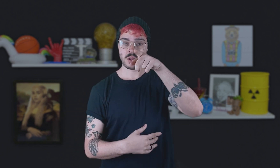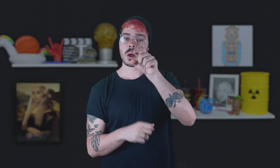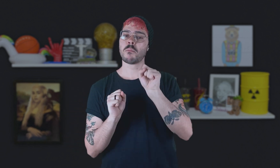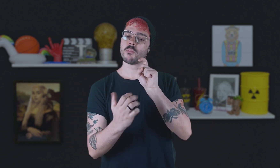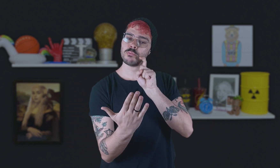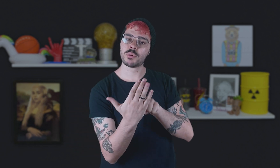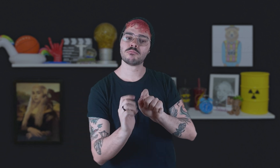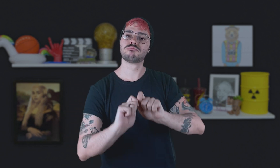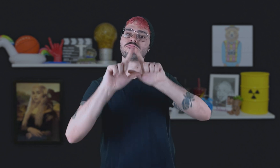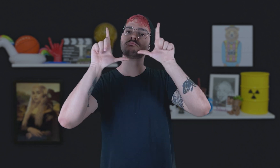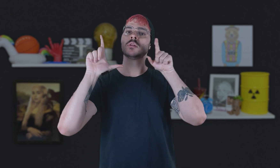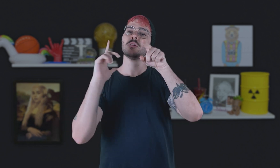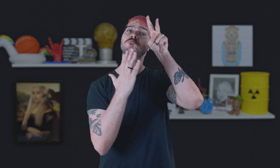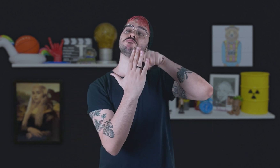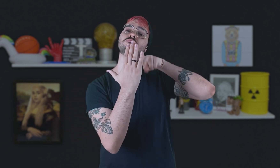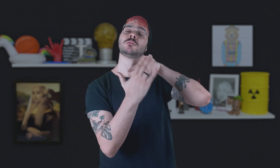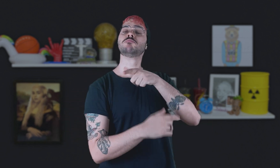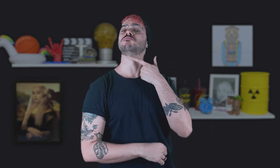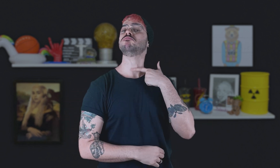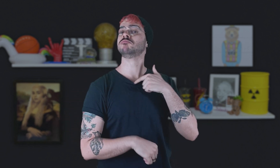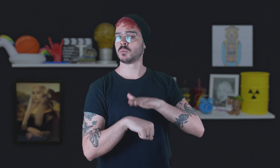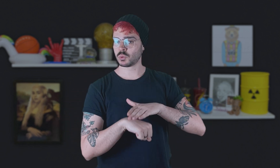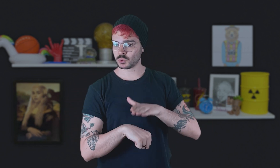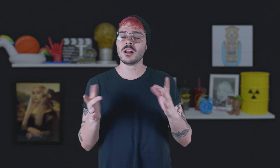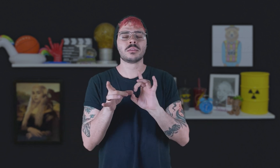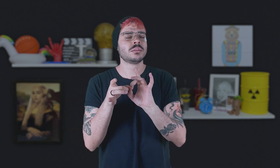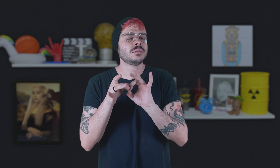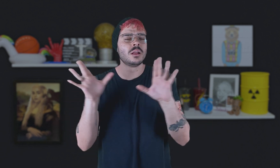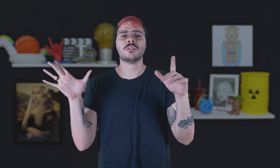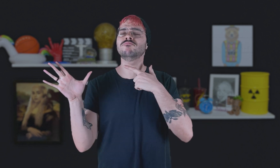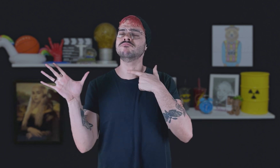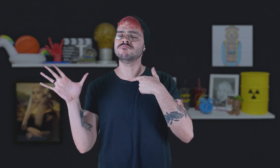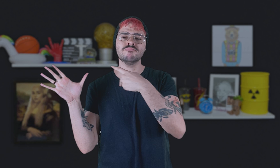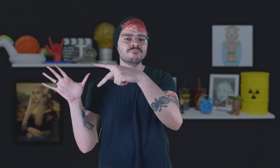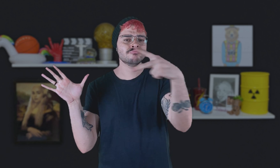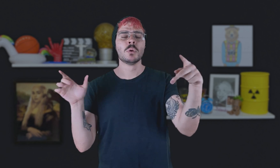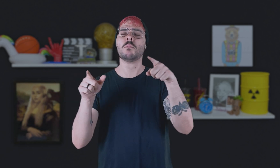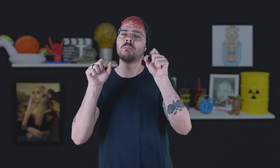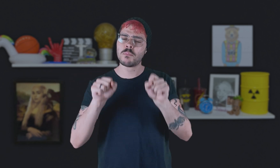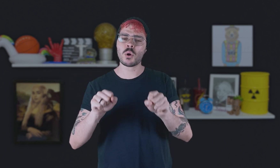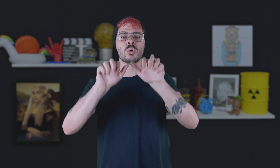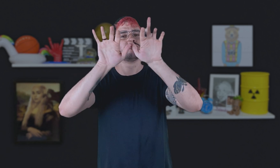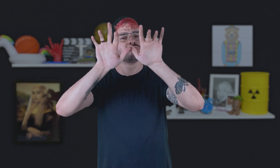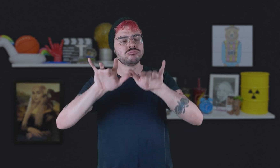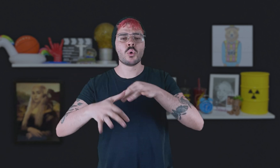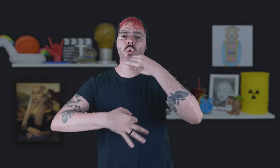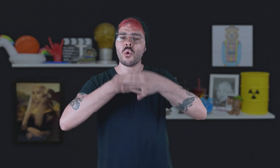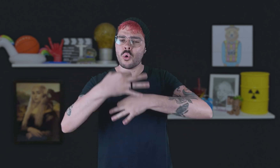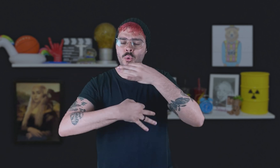so you can read it when you can. Feel free to comment whatever you want,